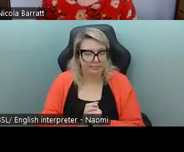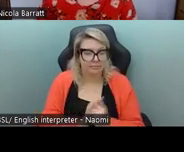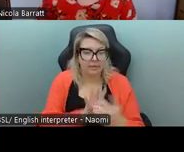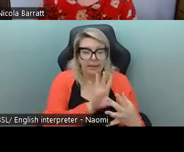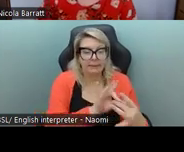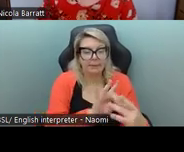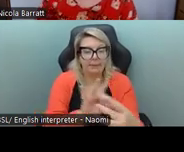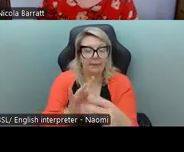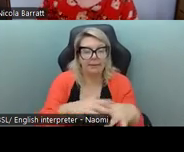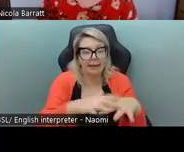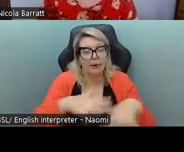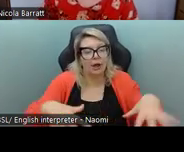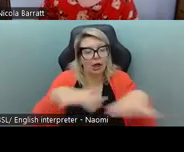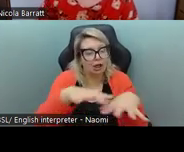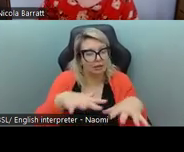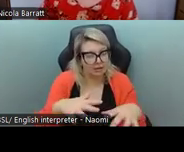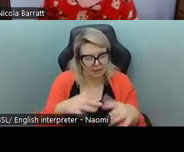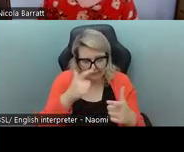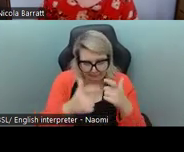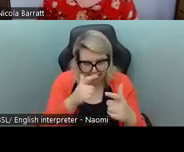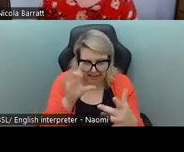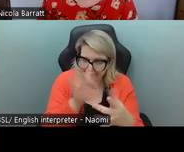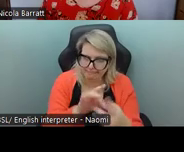Find people purposefully that you know you want to connect with.